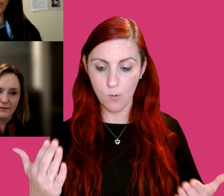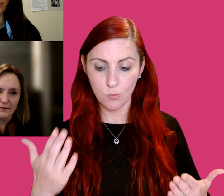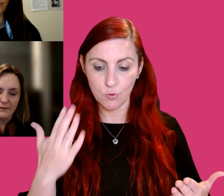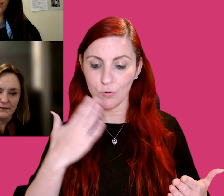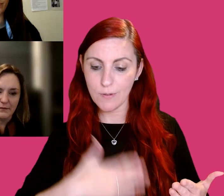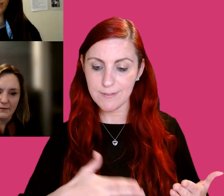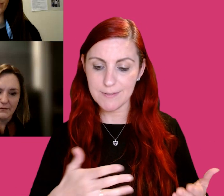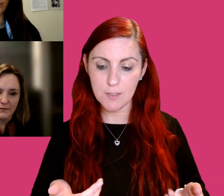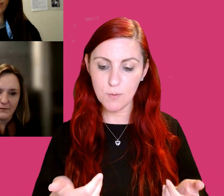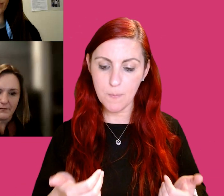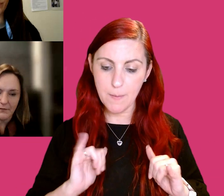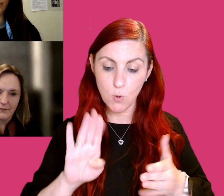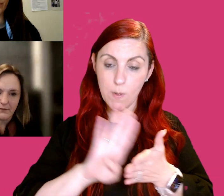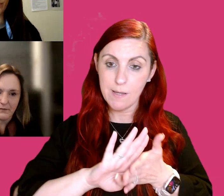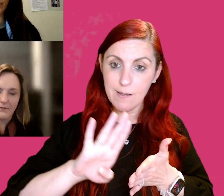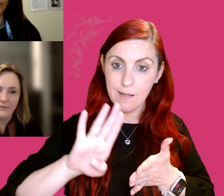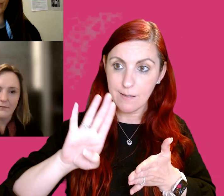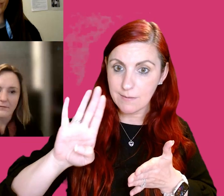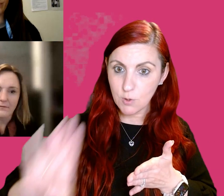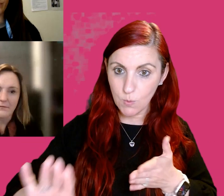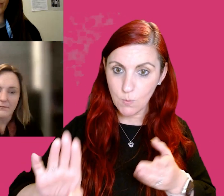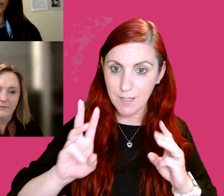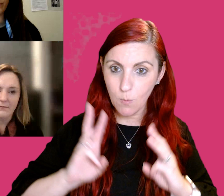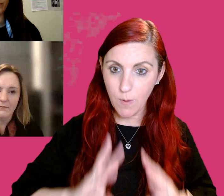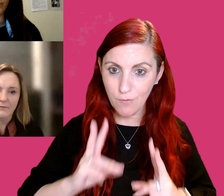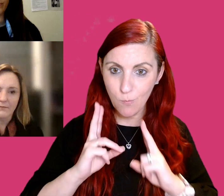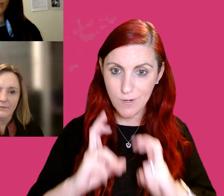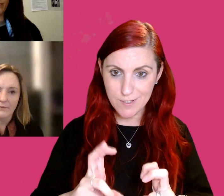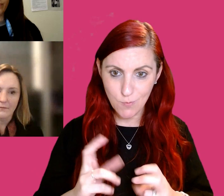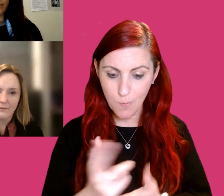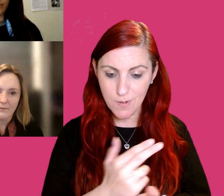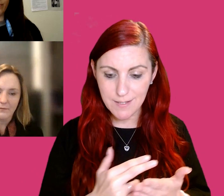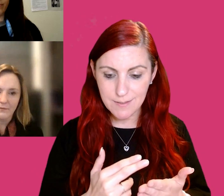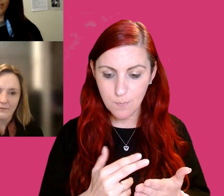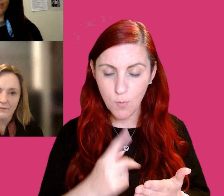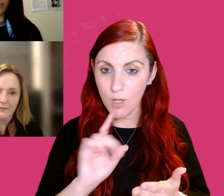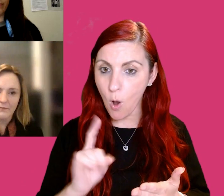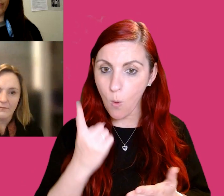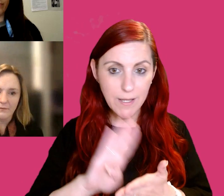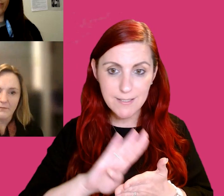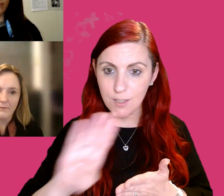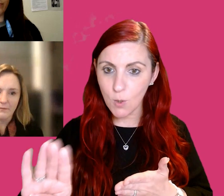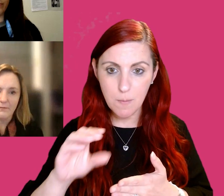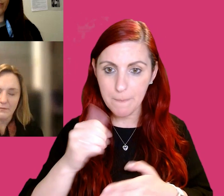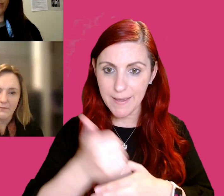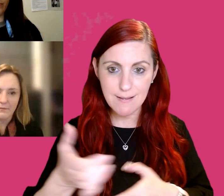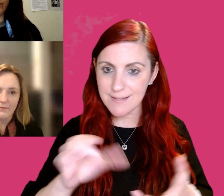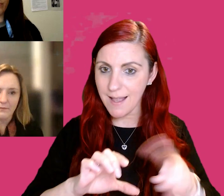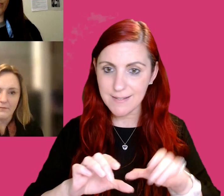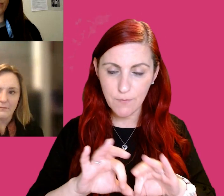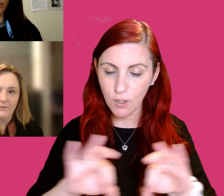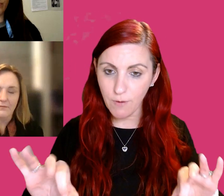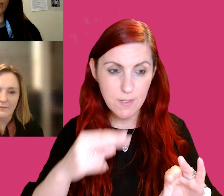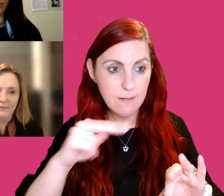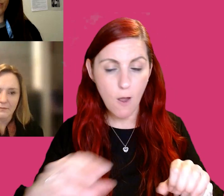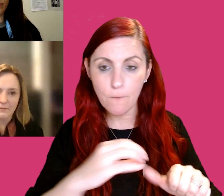that we exclude women from research um only on scientific grounds um and not for convenience and